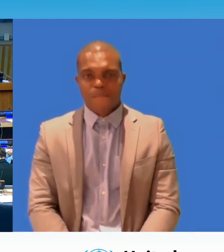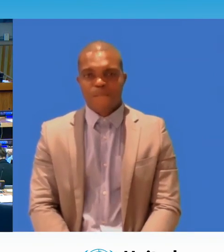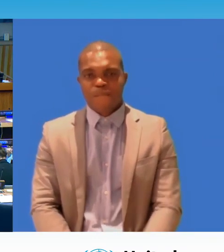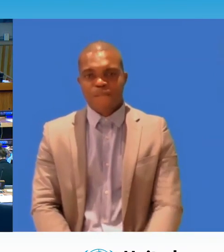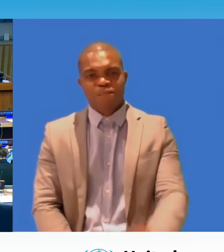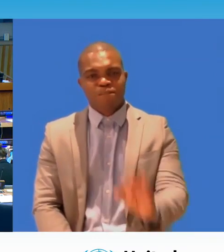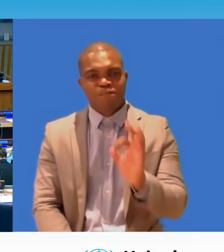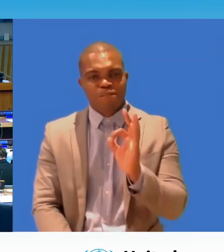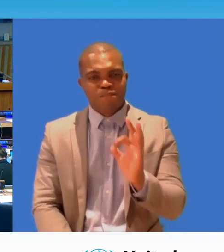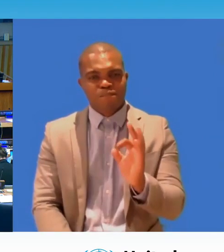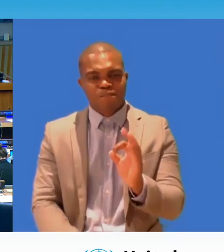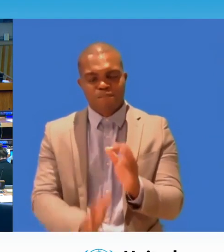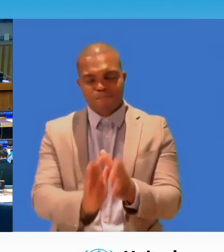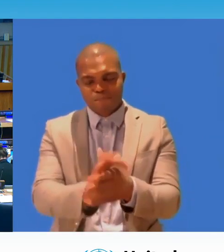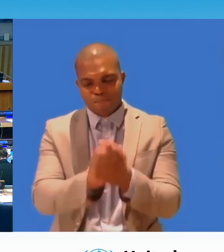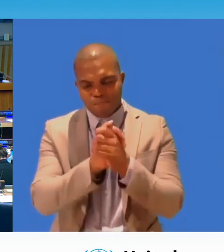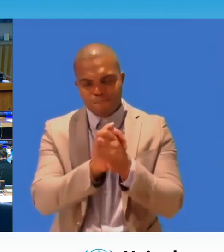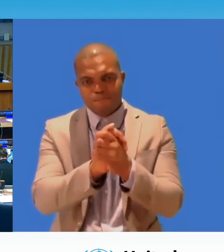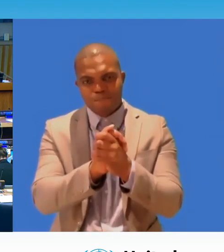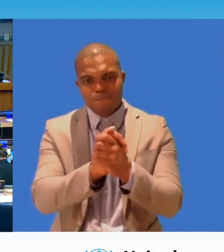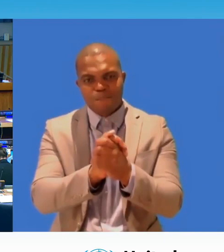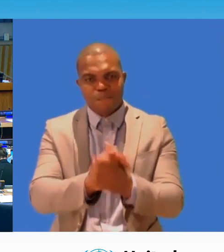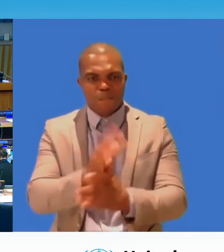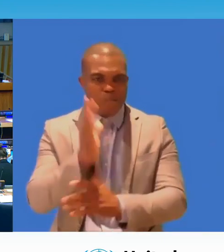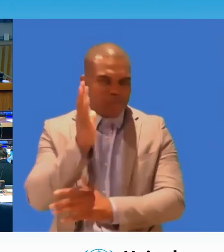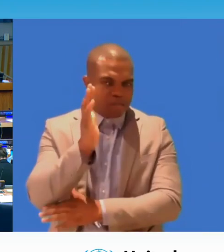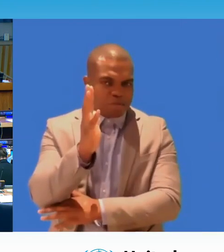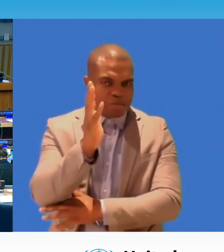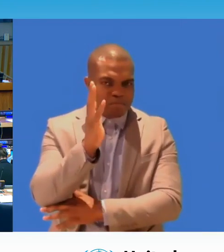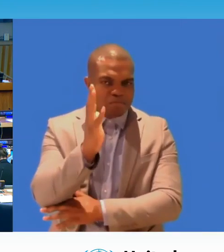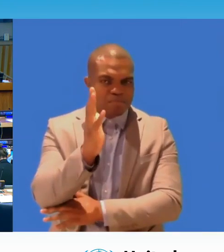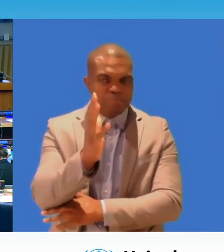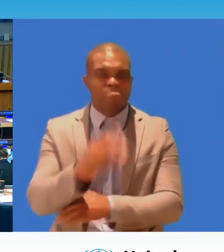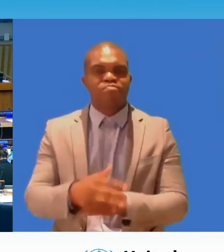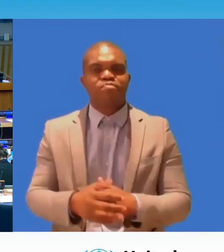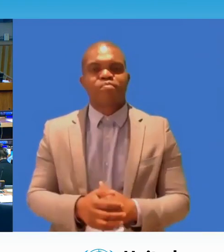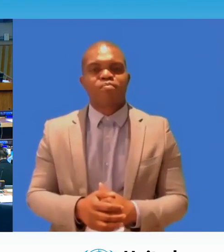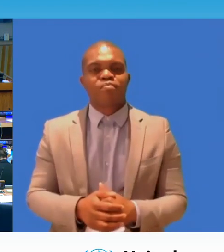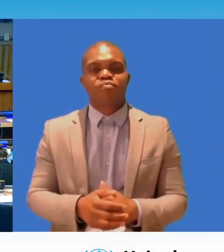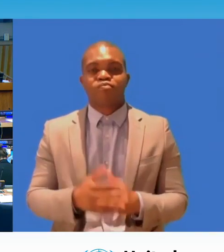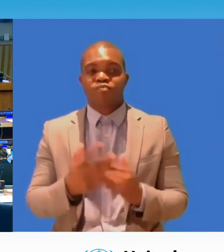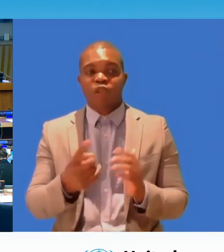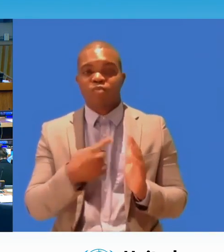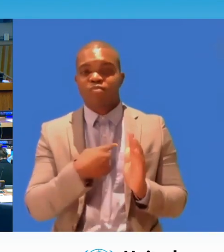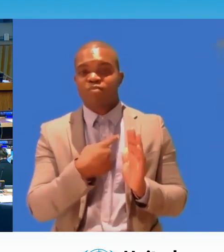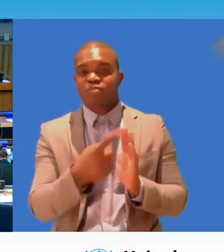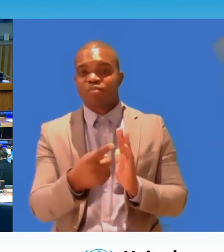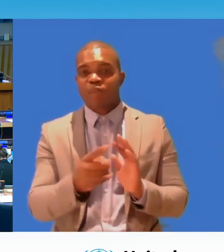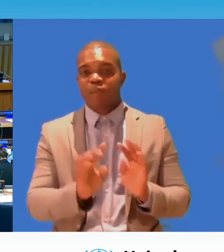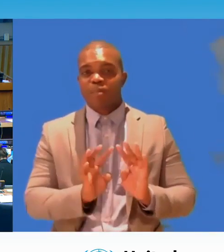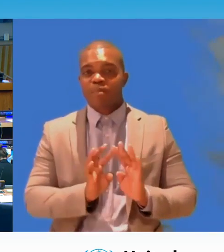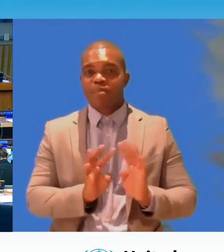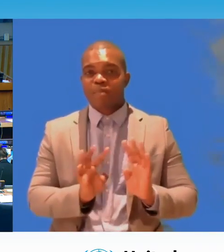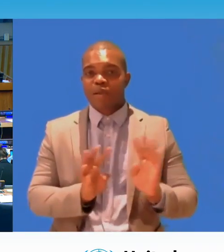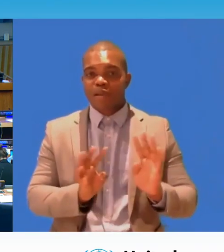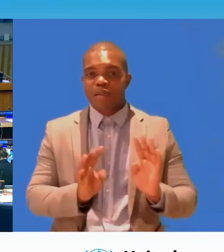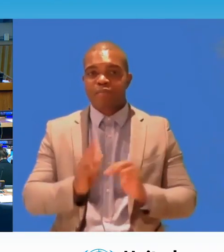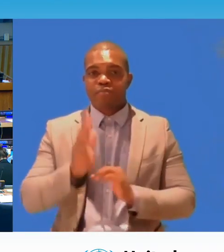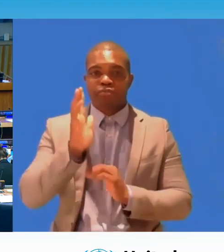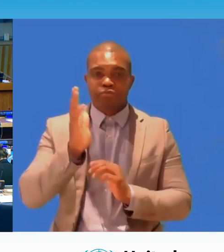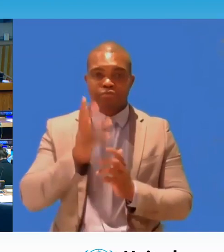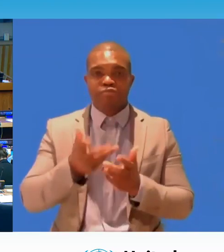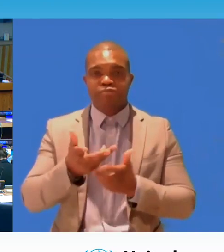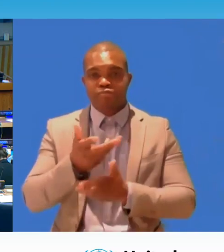today's interactive dialogue representing Civil Society is Mr caki siru makana of the Pacific